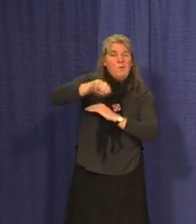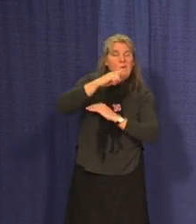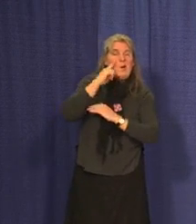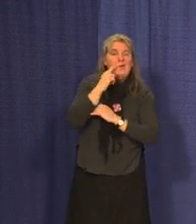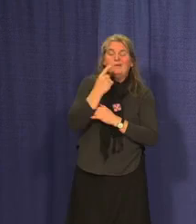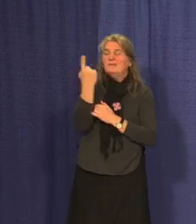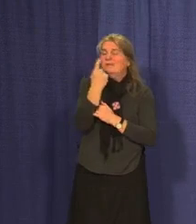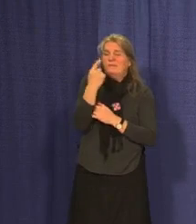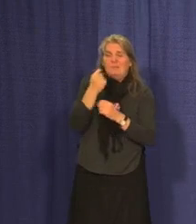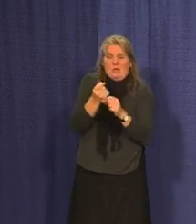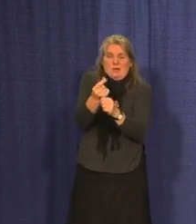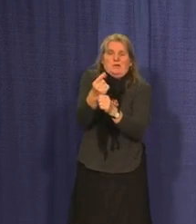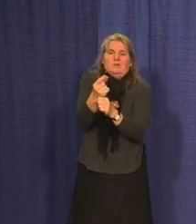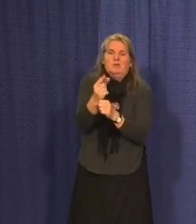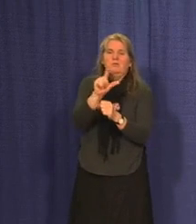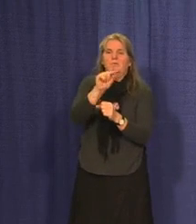receiving vaccine sometime in